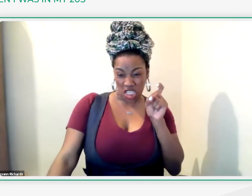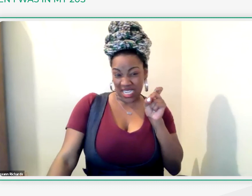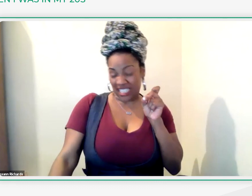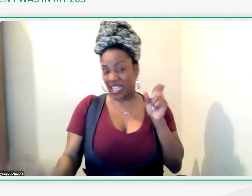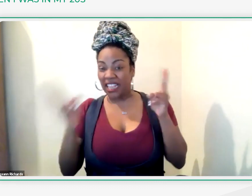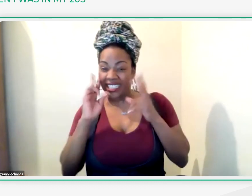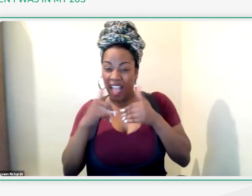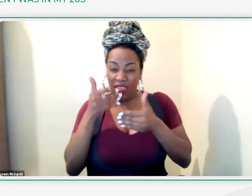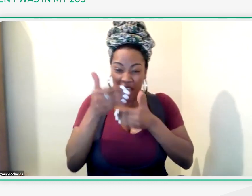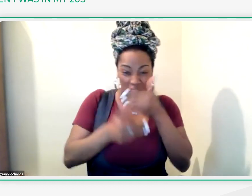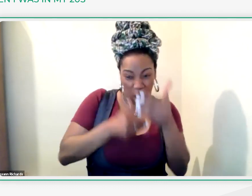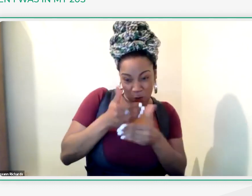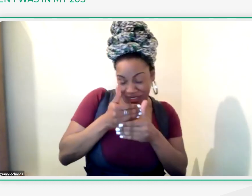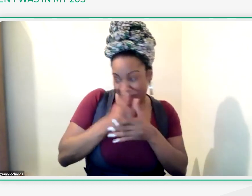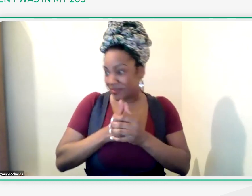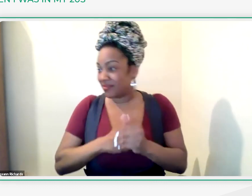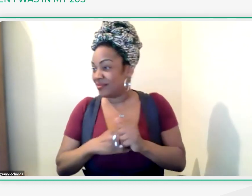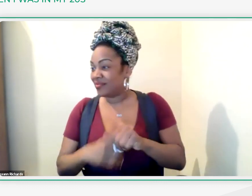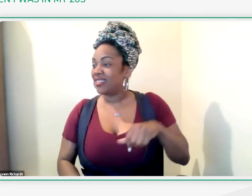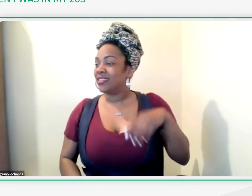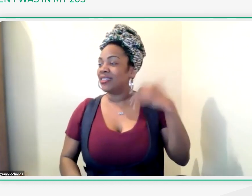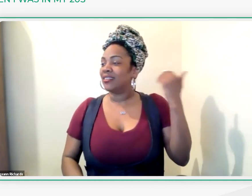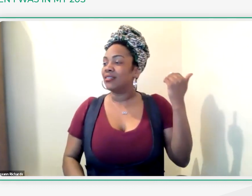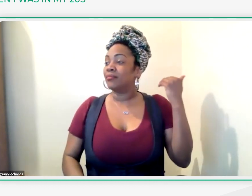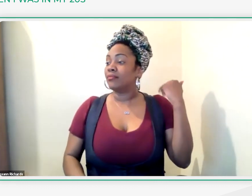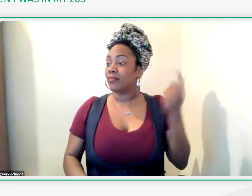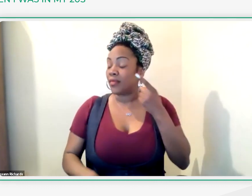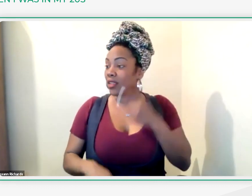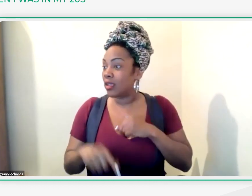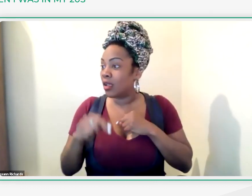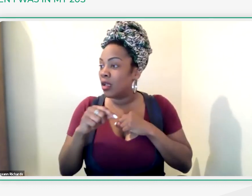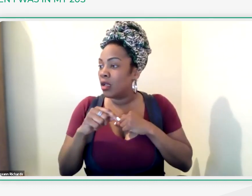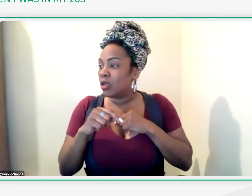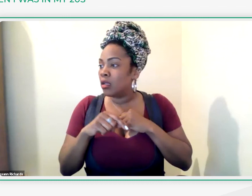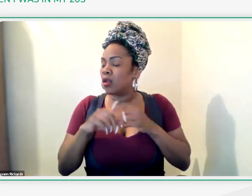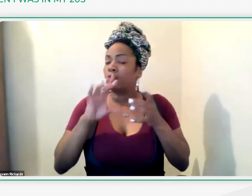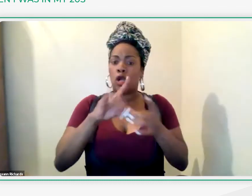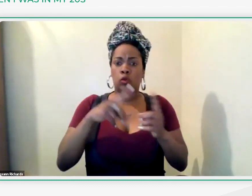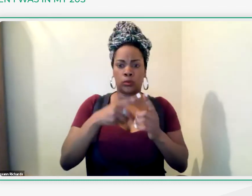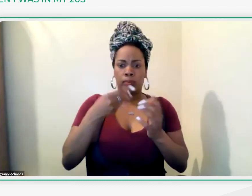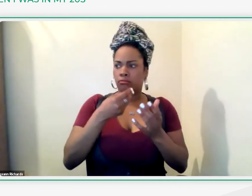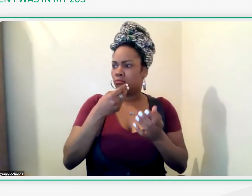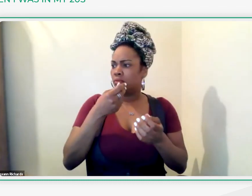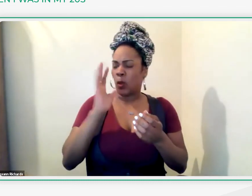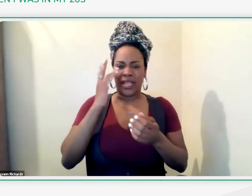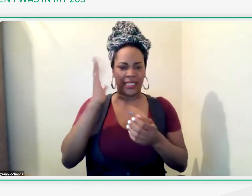Maybe we can do 1 or 2 more questions because we're getting towards the end. Okay, questions.